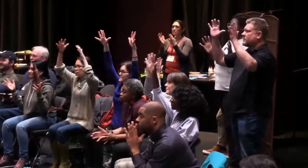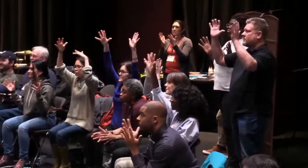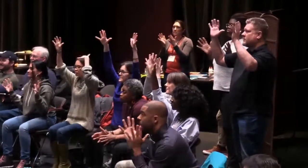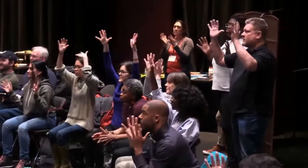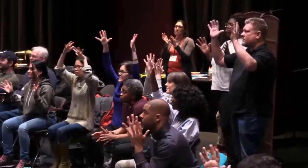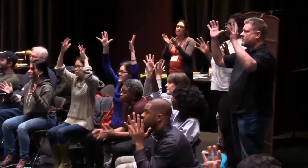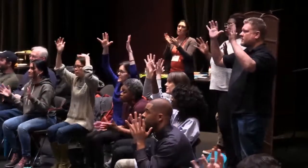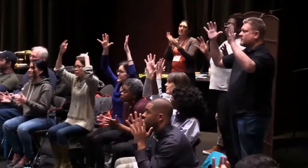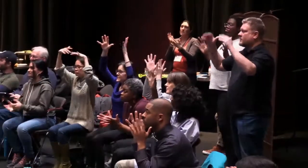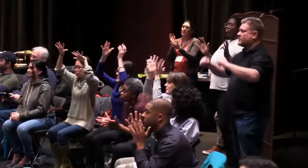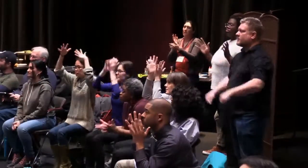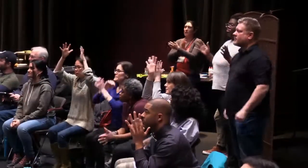It's been amazing.